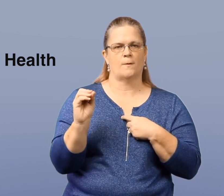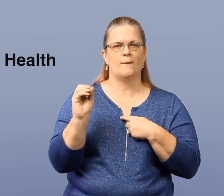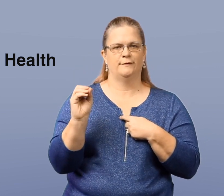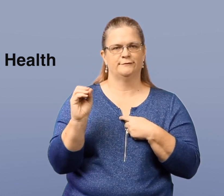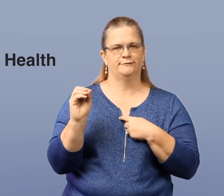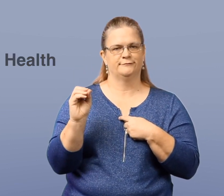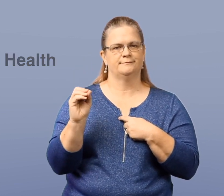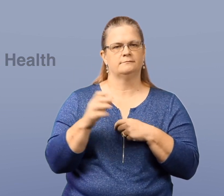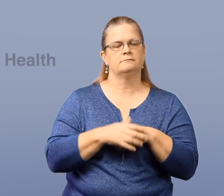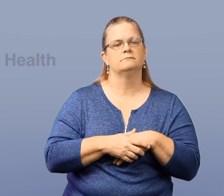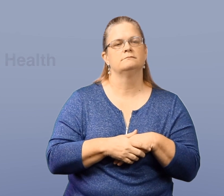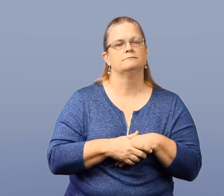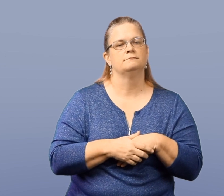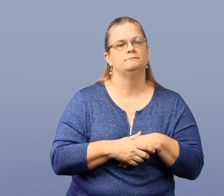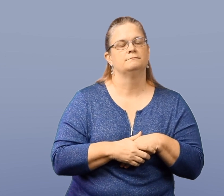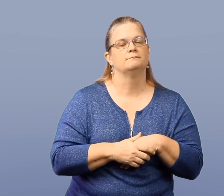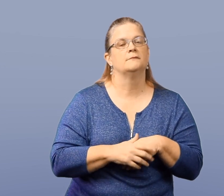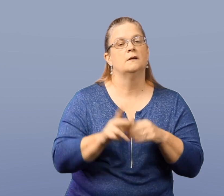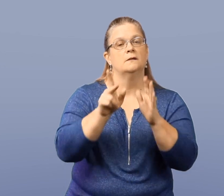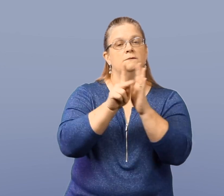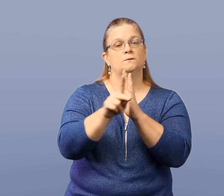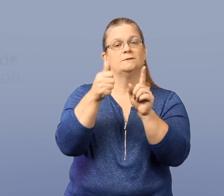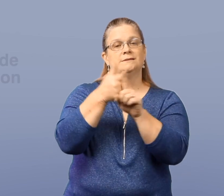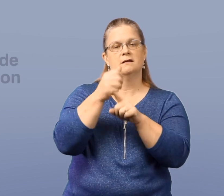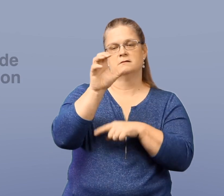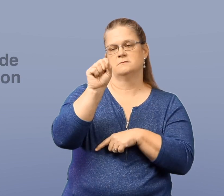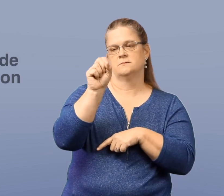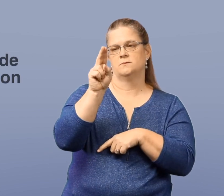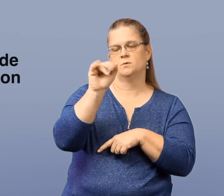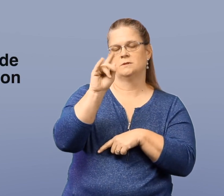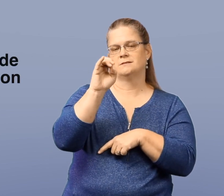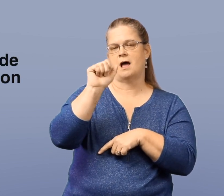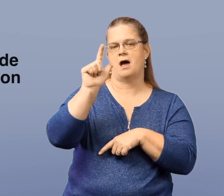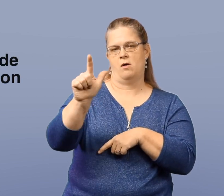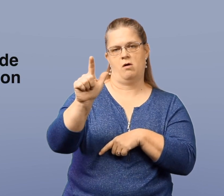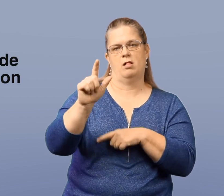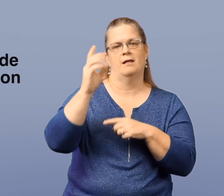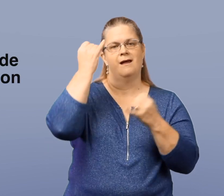[ Ambient Noise ]